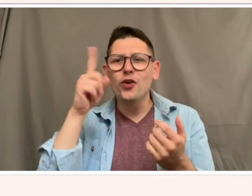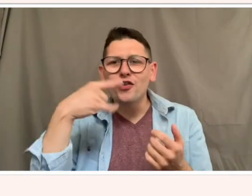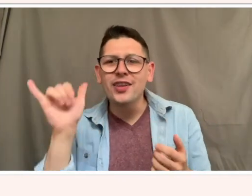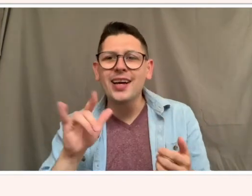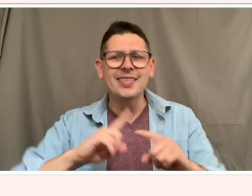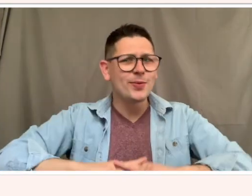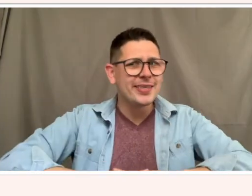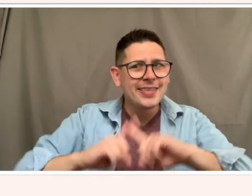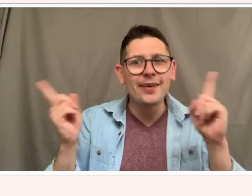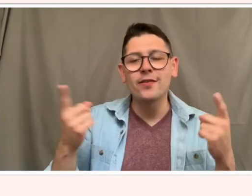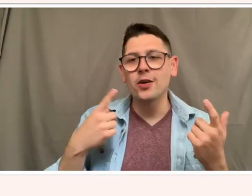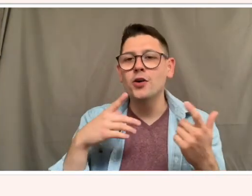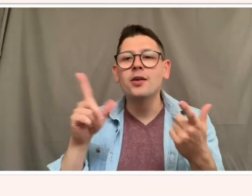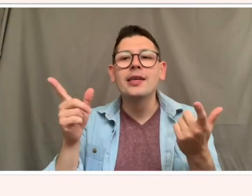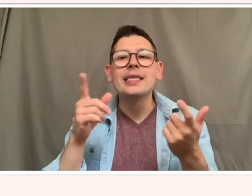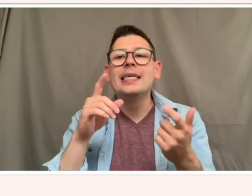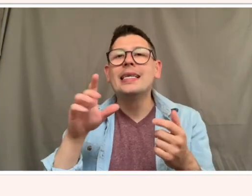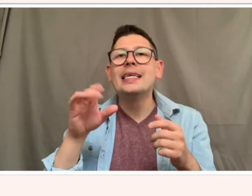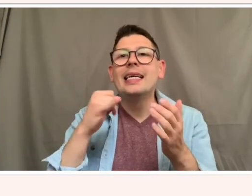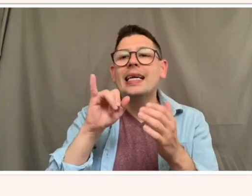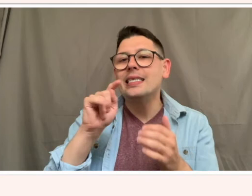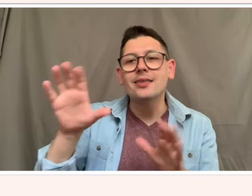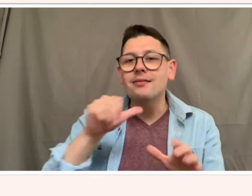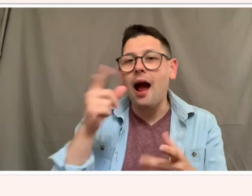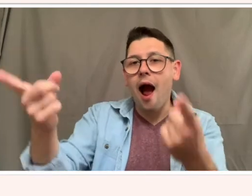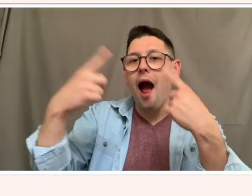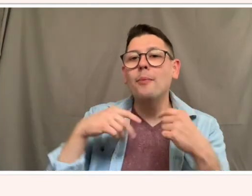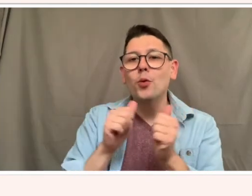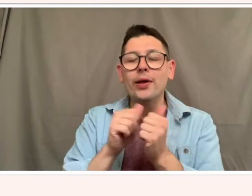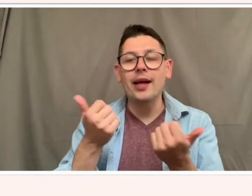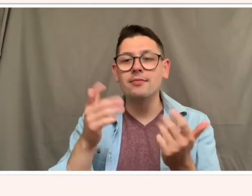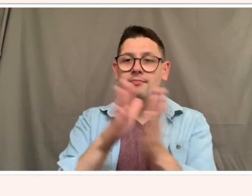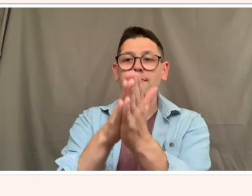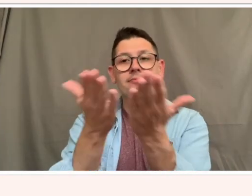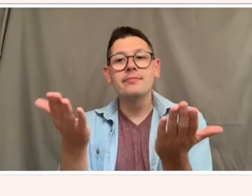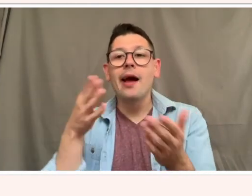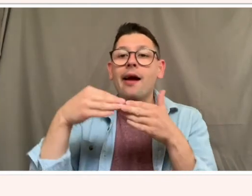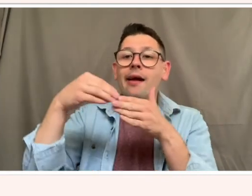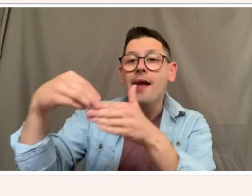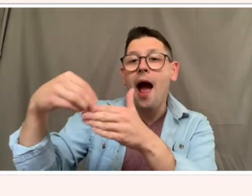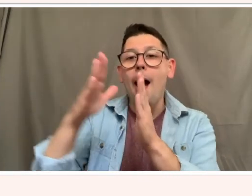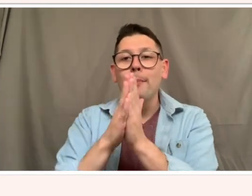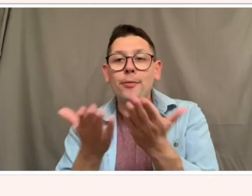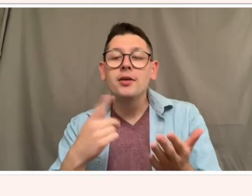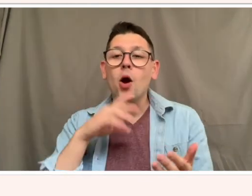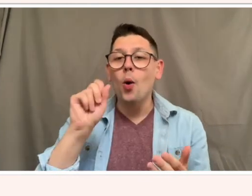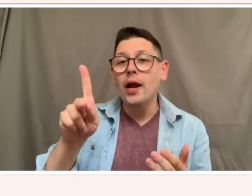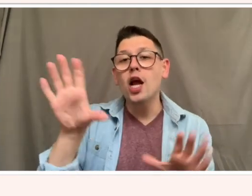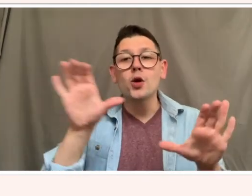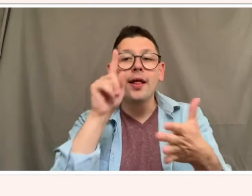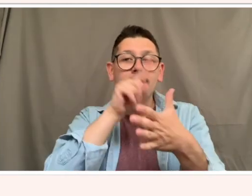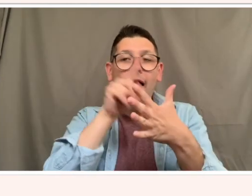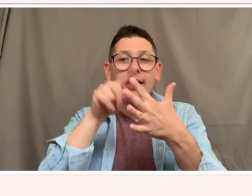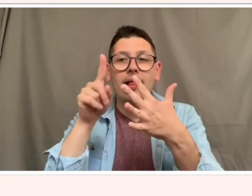a screen in a distance learning context and that looks very different. This of course does not come with any manual.